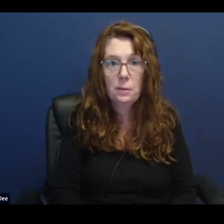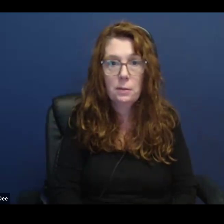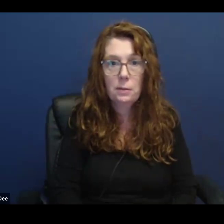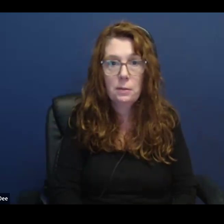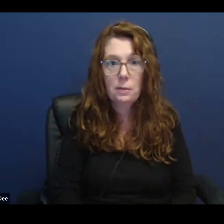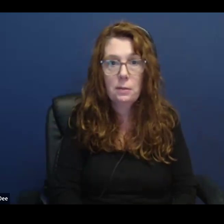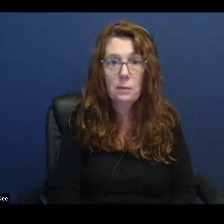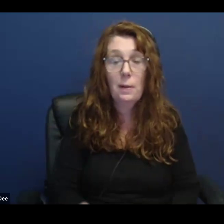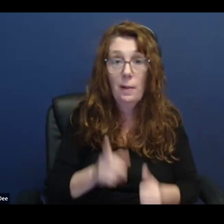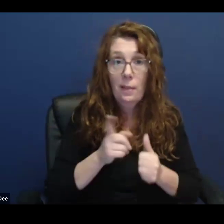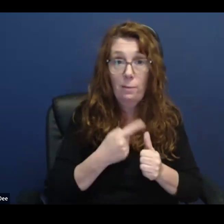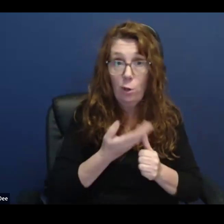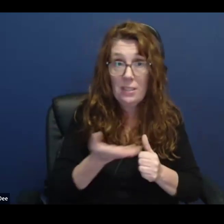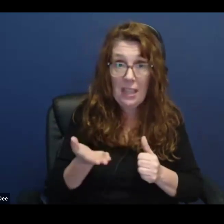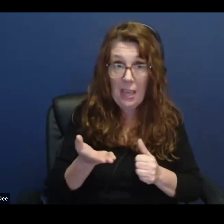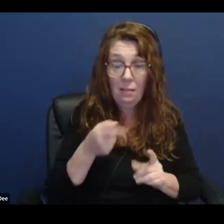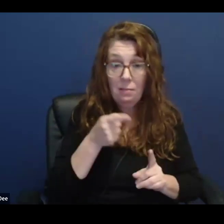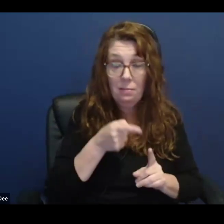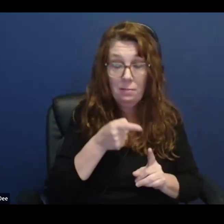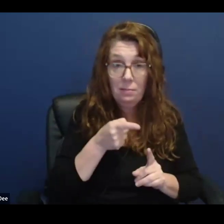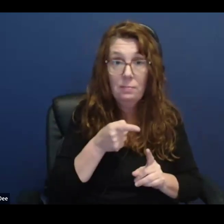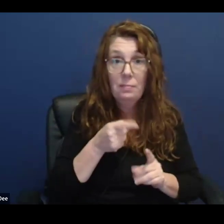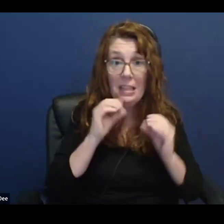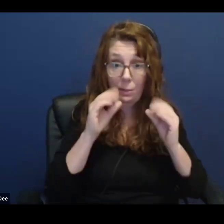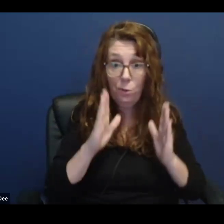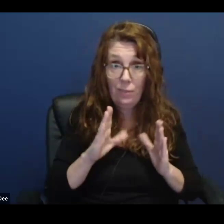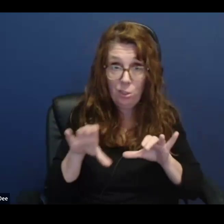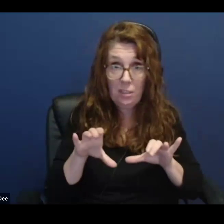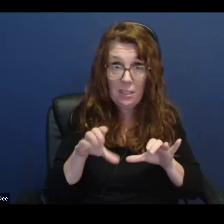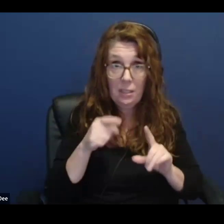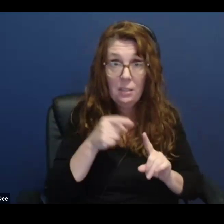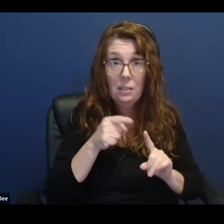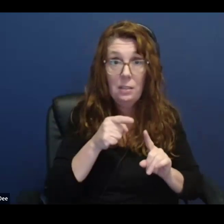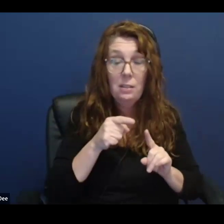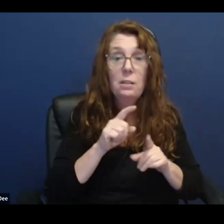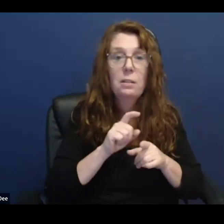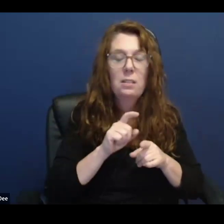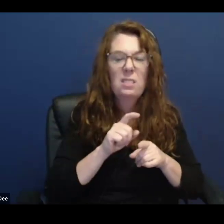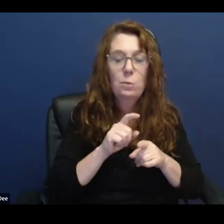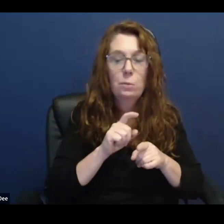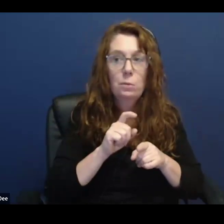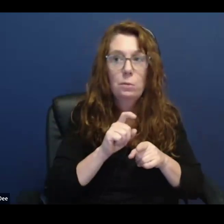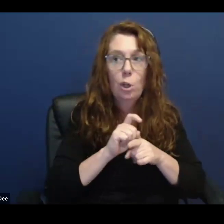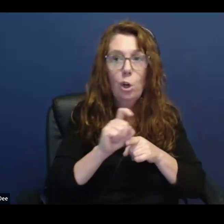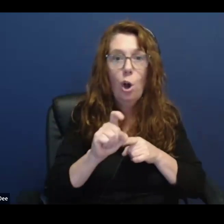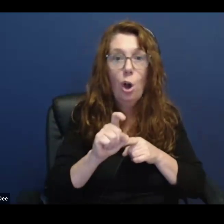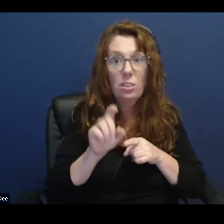The first thing that the university professor did was to call the Indian Tribe that was